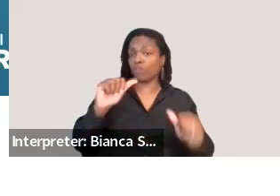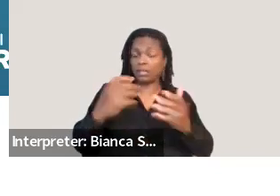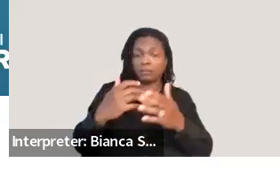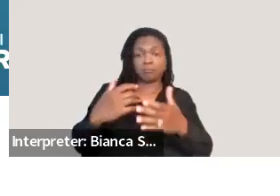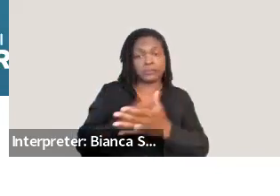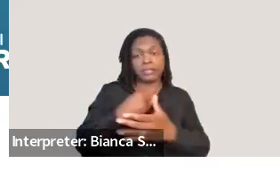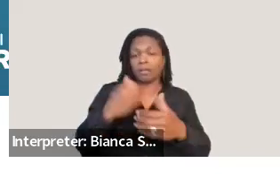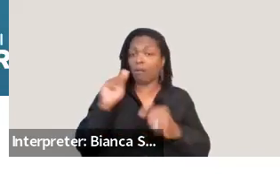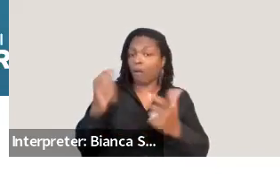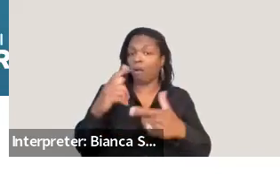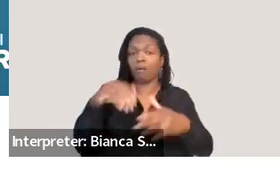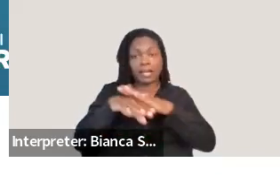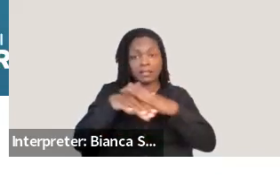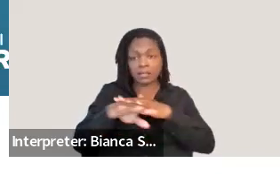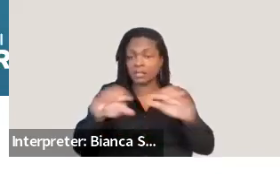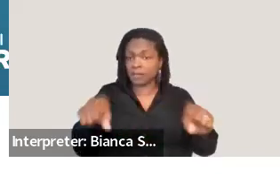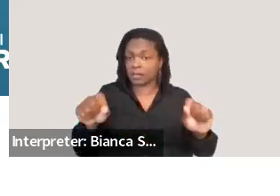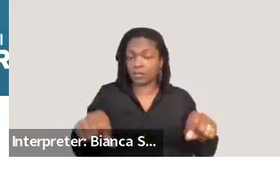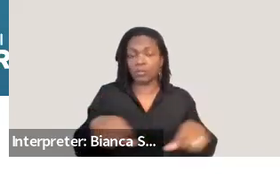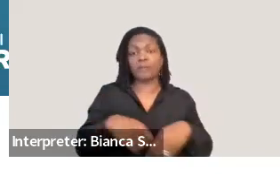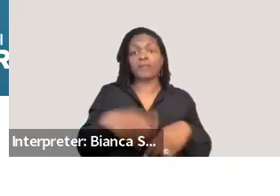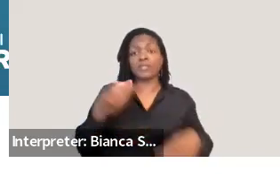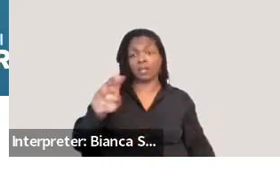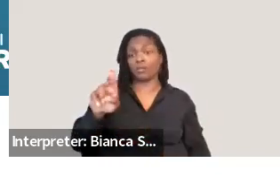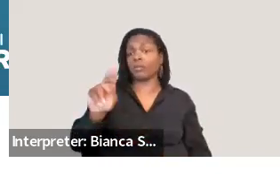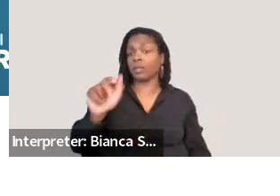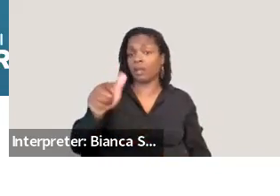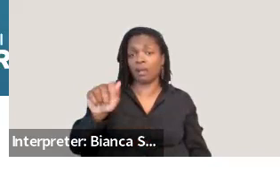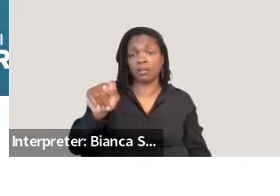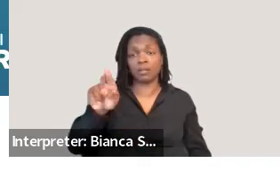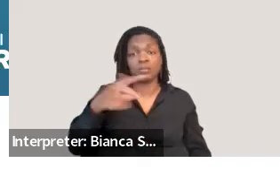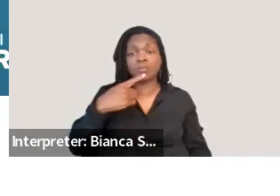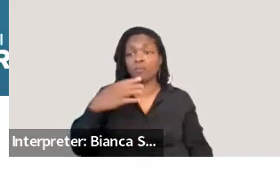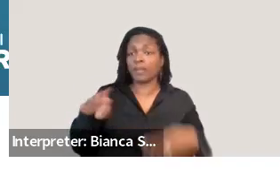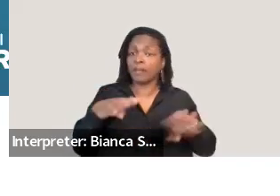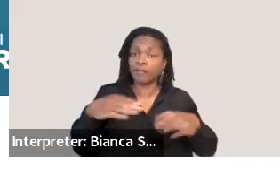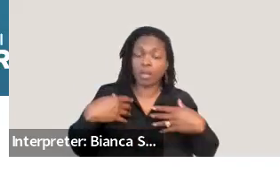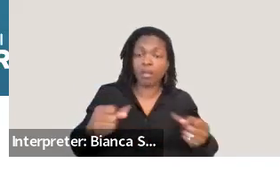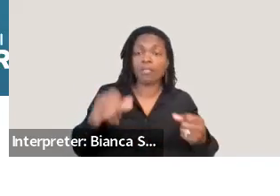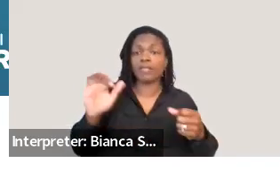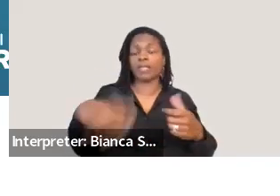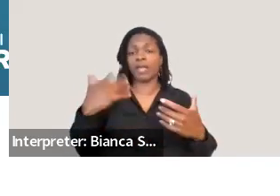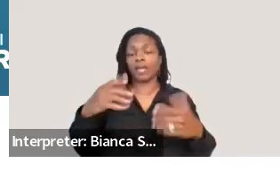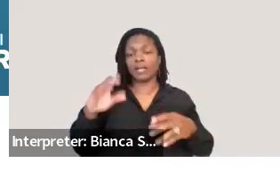So that, Nagatu mentioned that we had behavioral health, chronic disease, community safety and maternal and child tail that's our priorities.